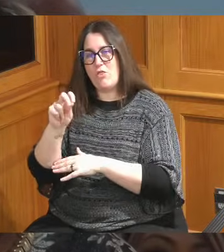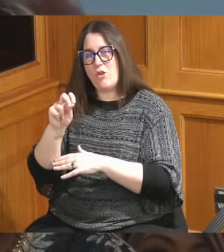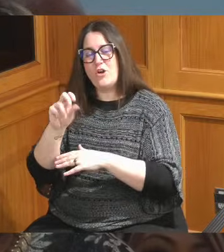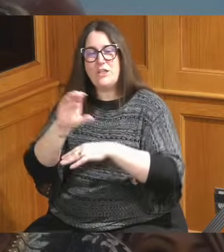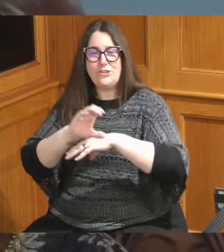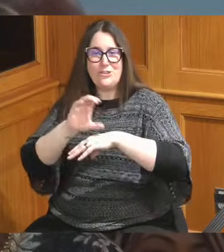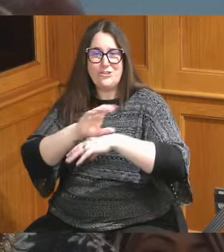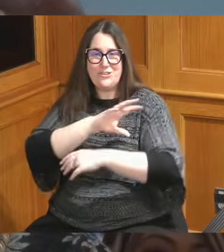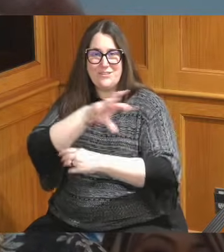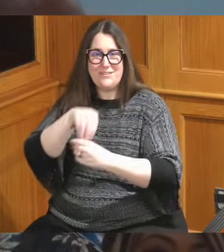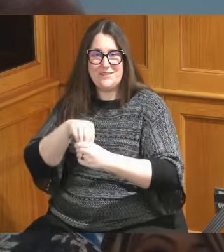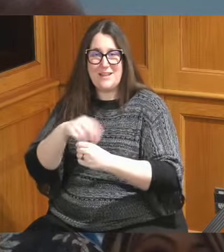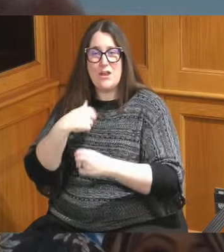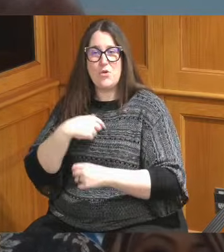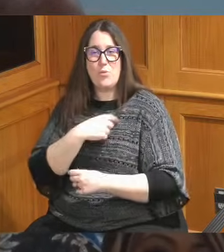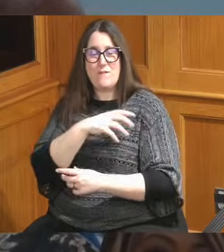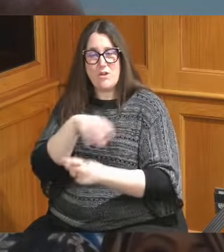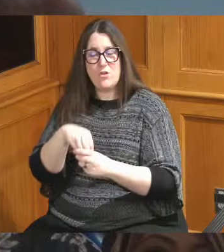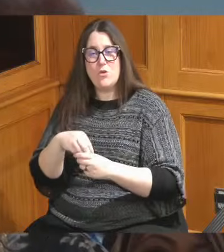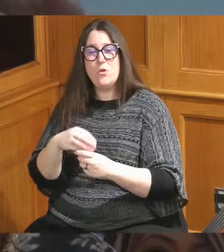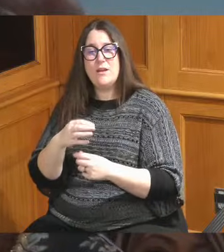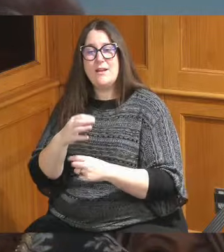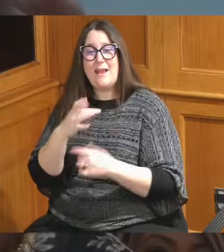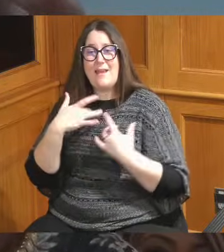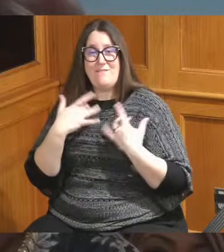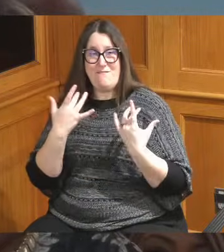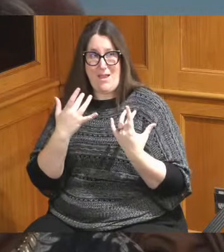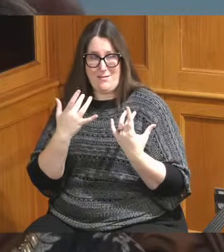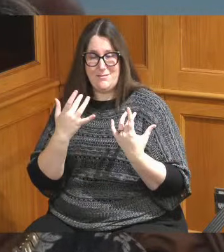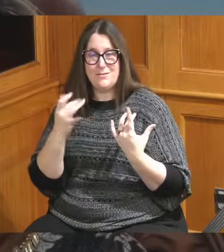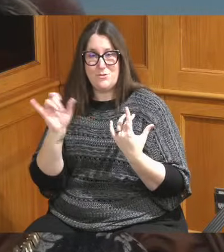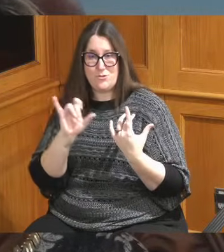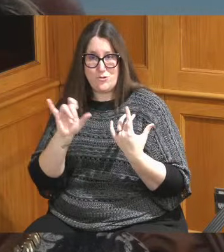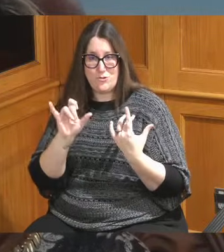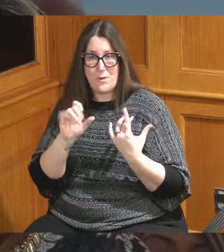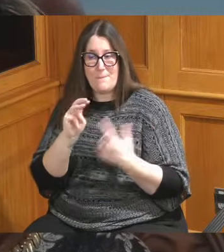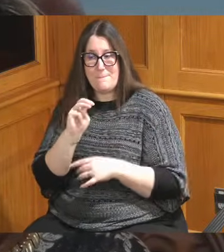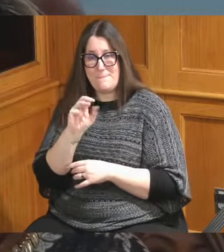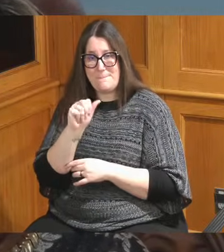and we've included upcoming events other than just the annual day. In May we sponsor a mental